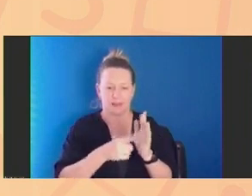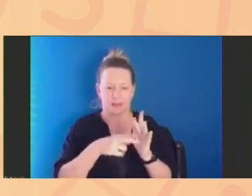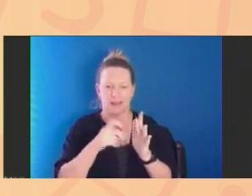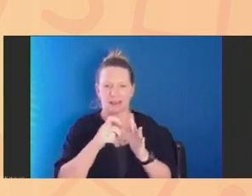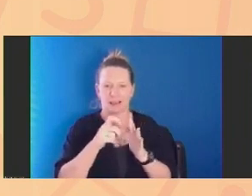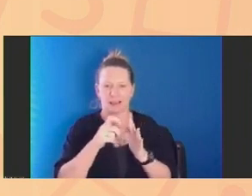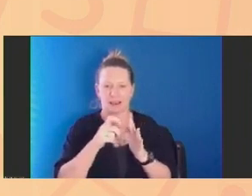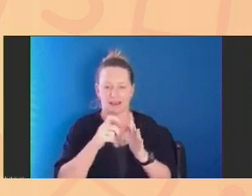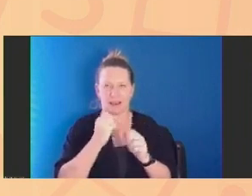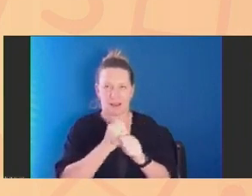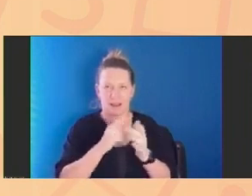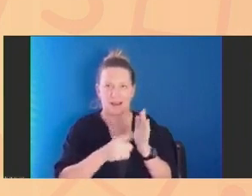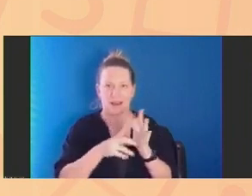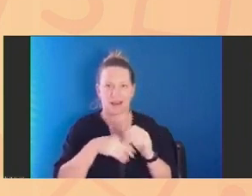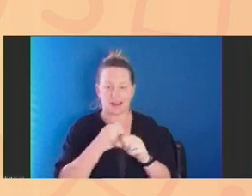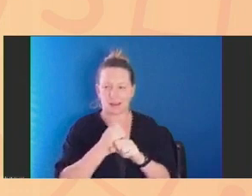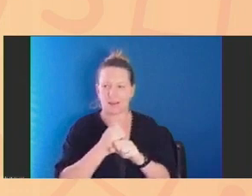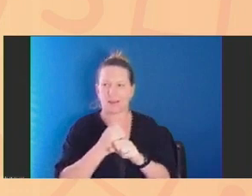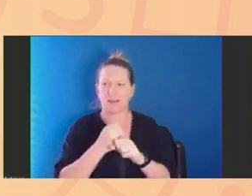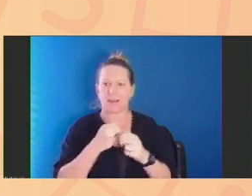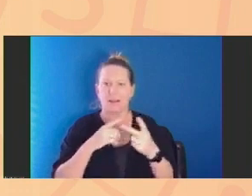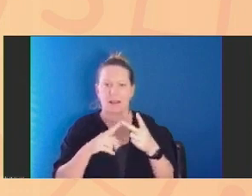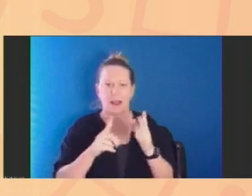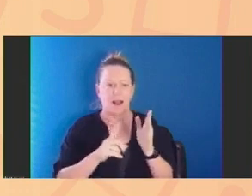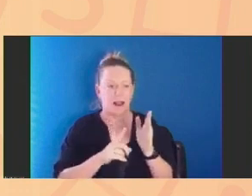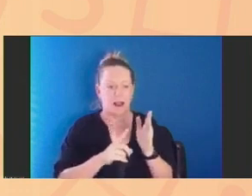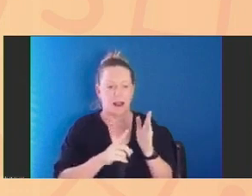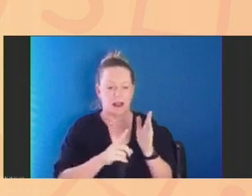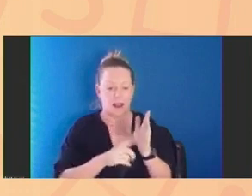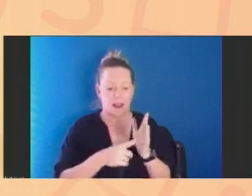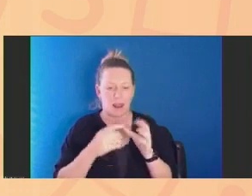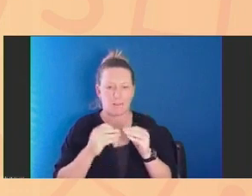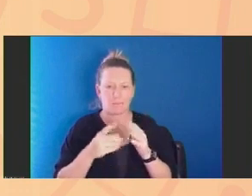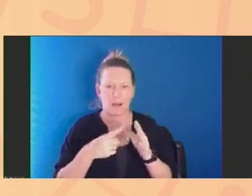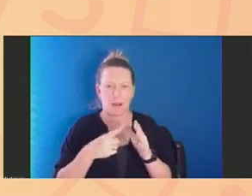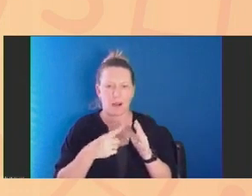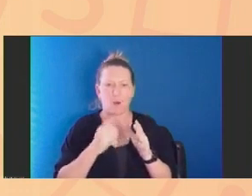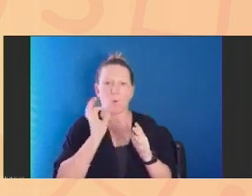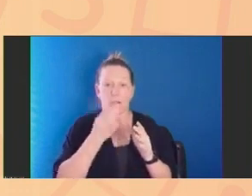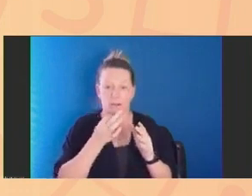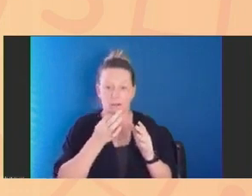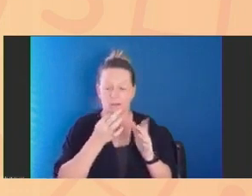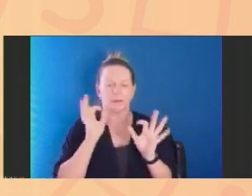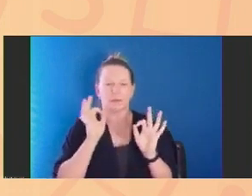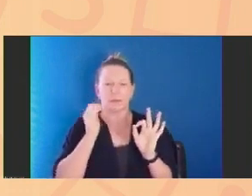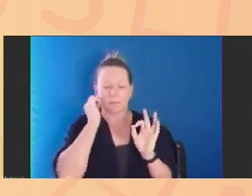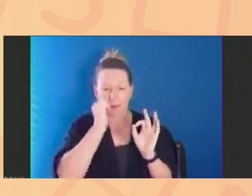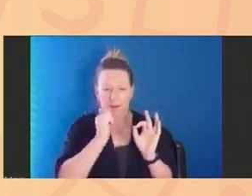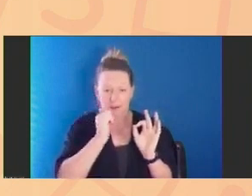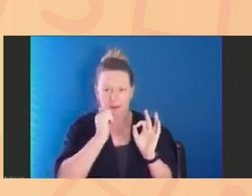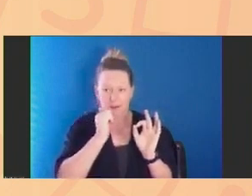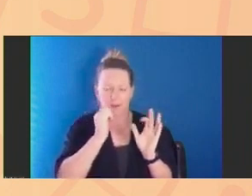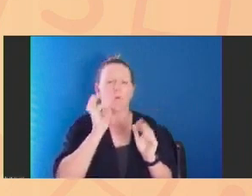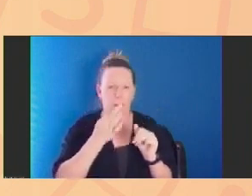The (UNKNOWN) is the white cockatoo, no black, yeah, the white cockatoo.